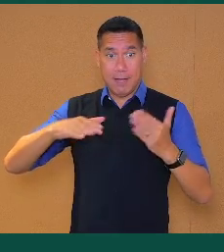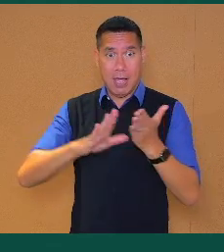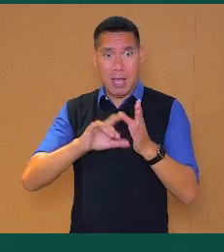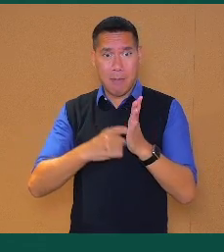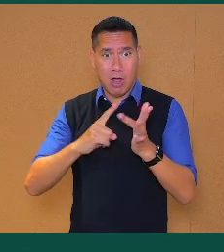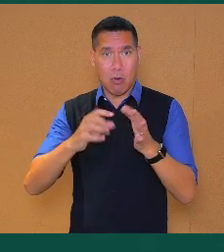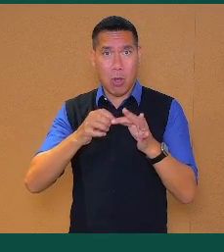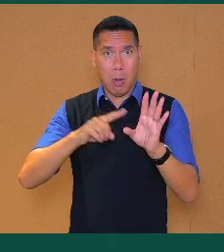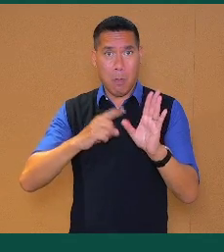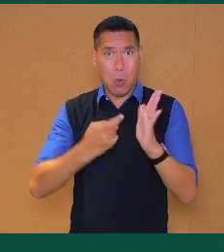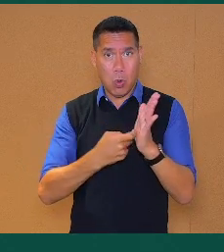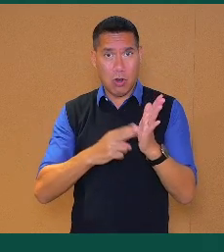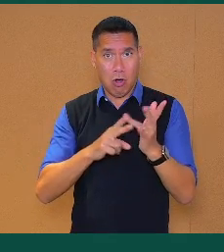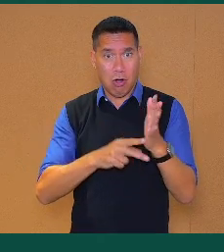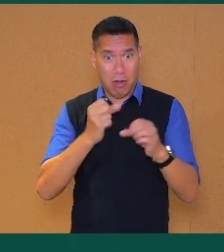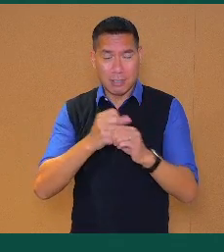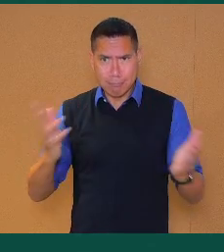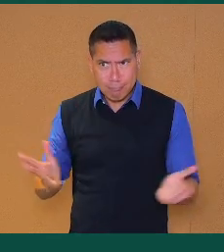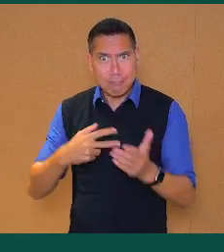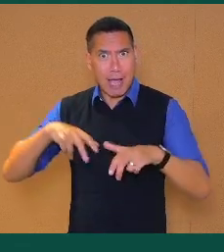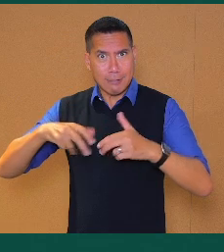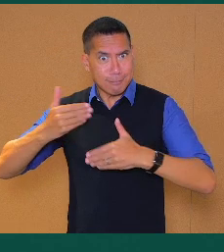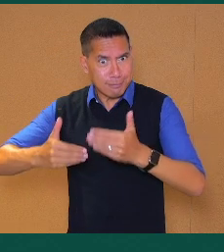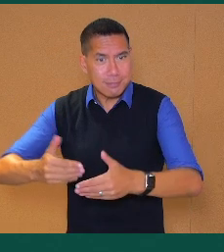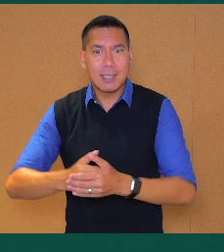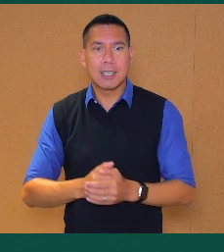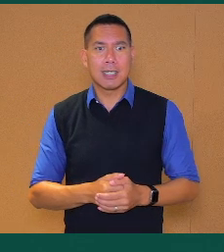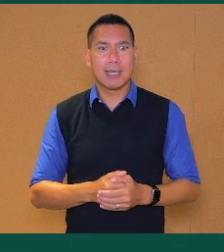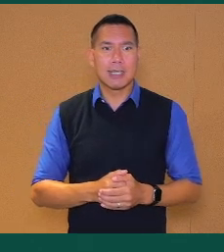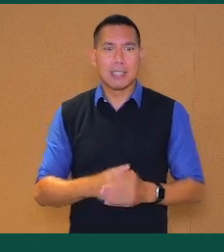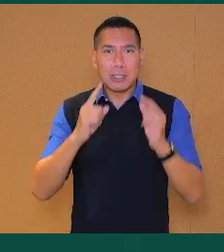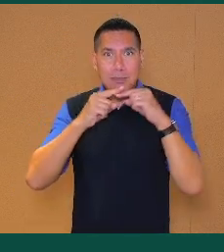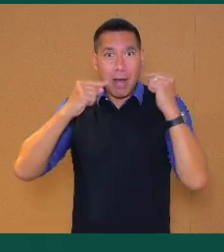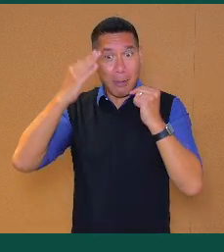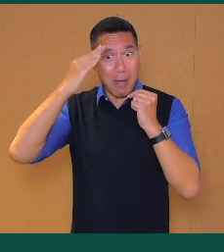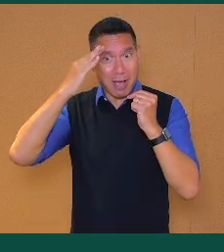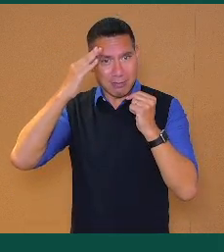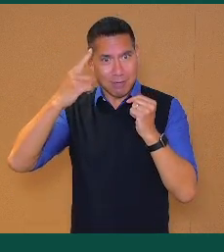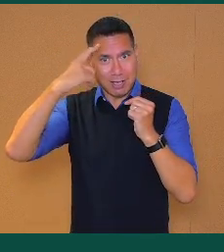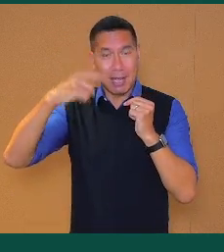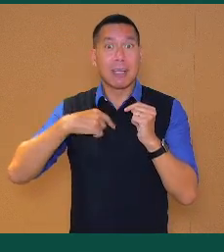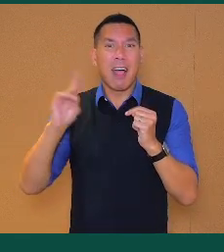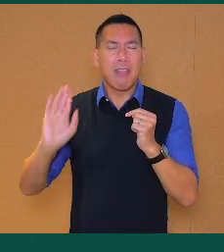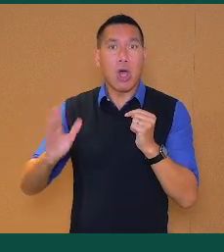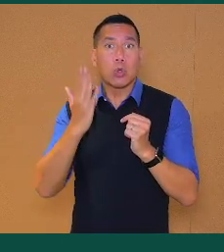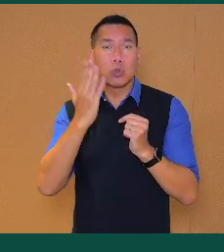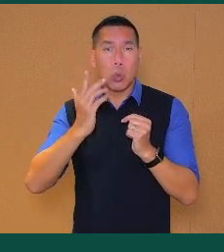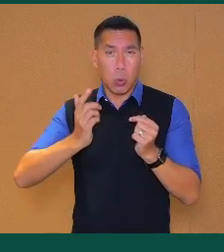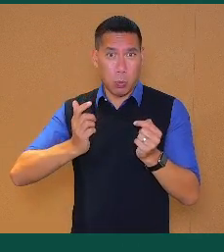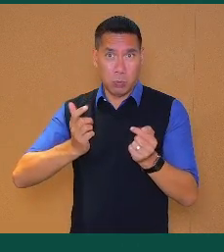Smiling Mind Principal Mental Health & Wellbeing Program. The School Principal Mental Health and Wellbeing Program is